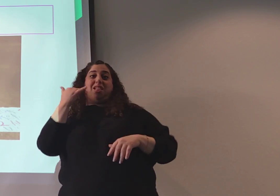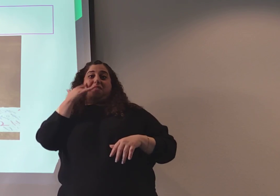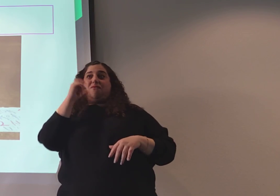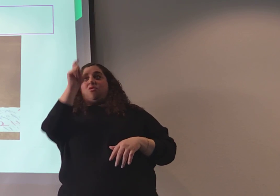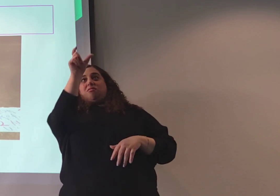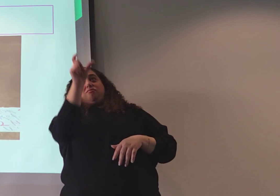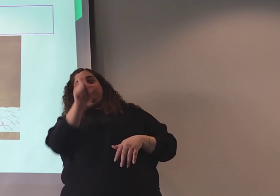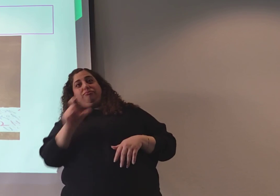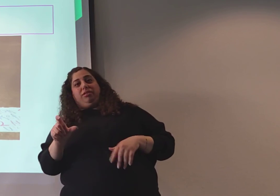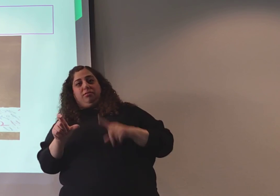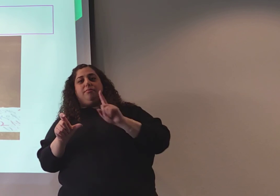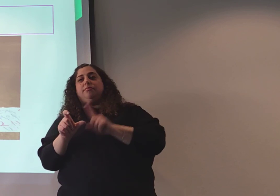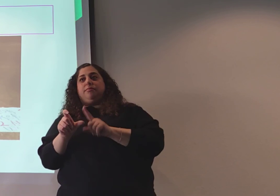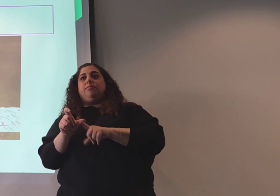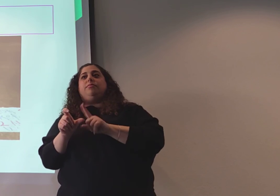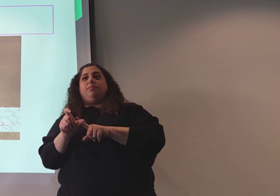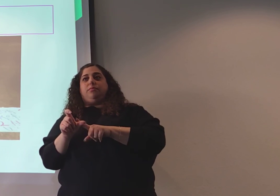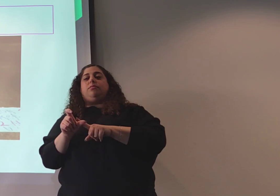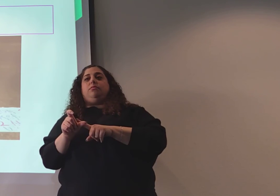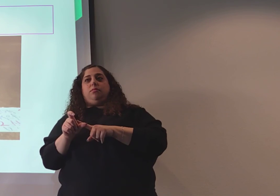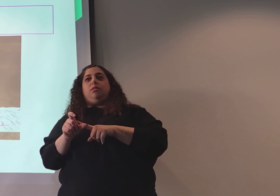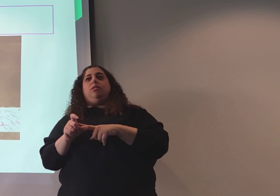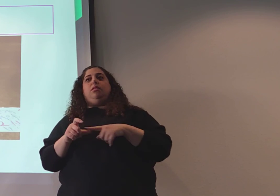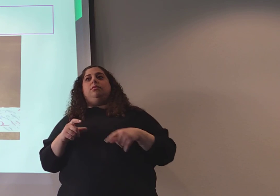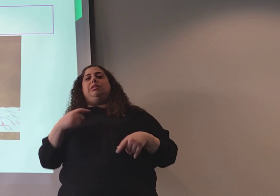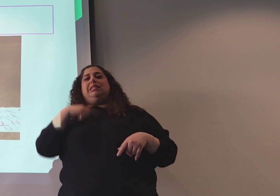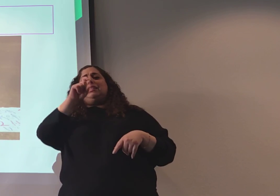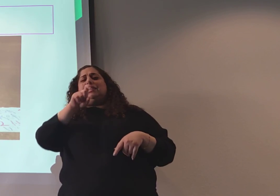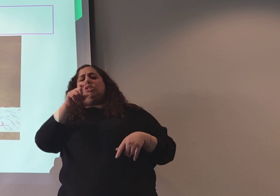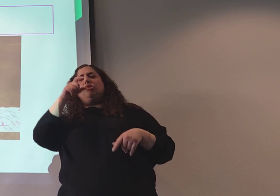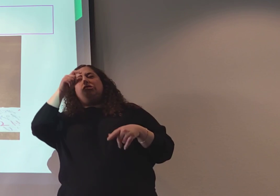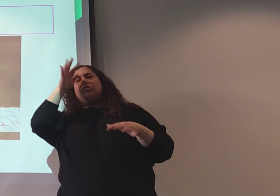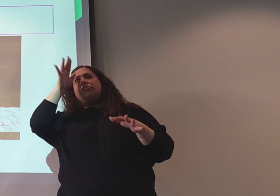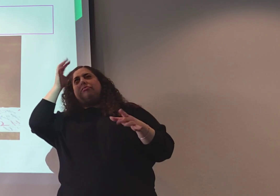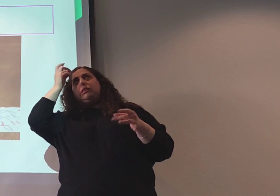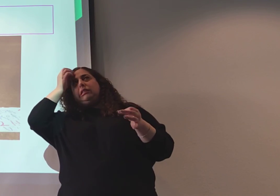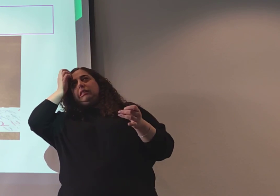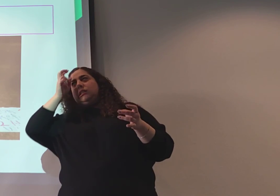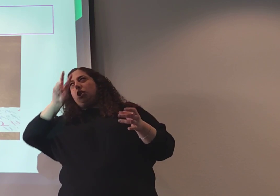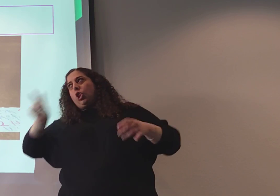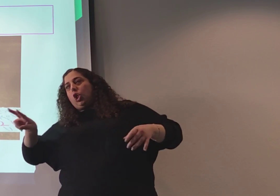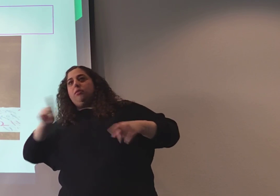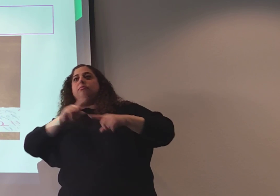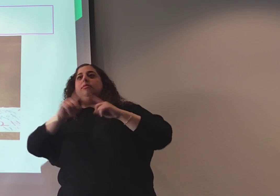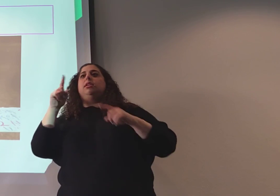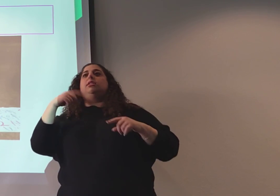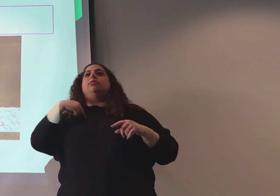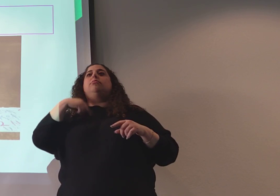But there’s like a consumer fraud, a way to report it.